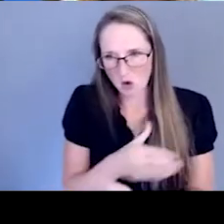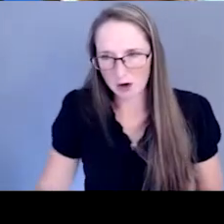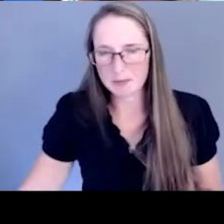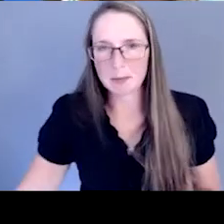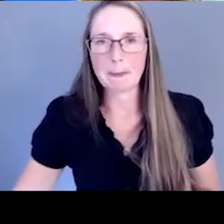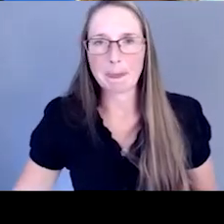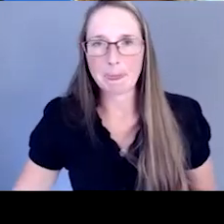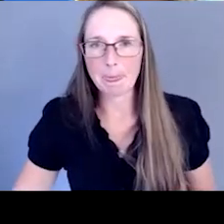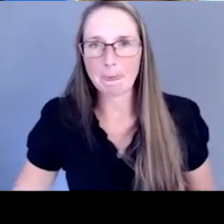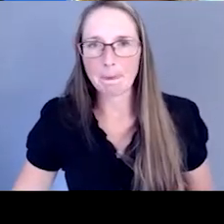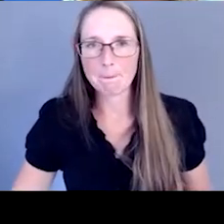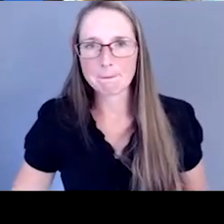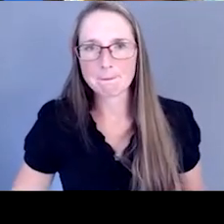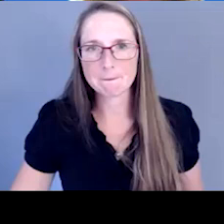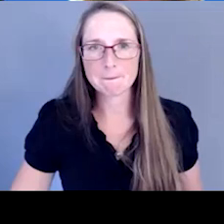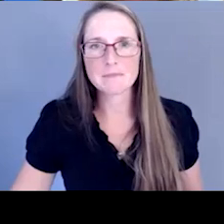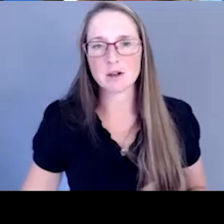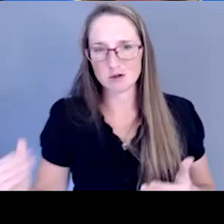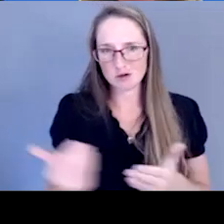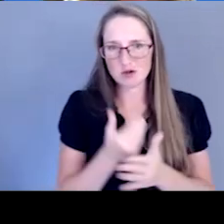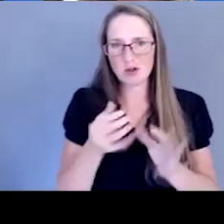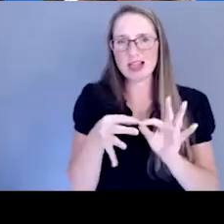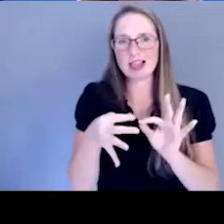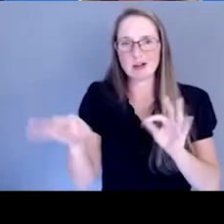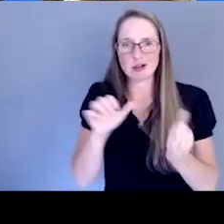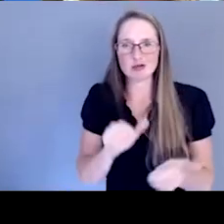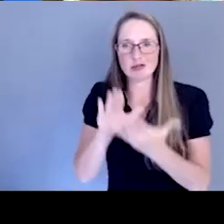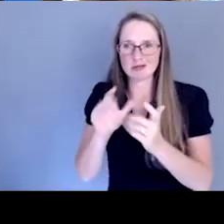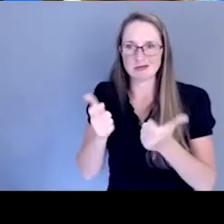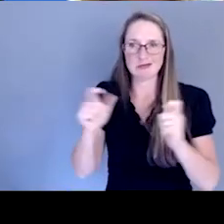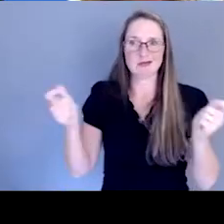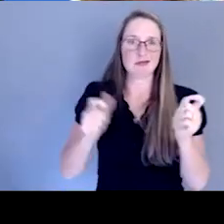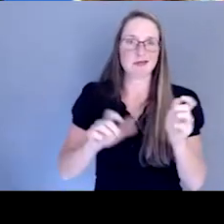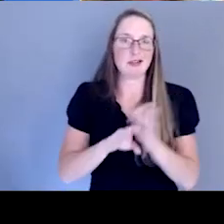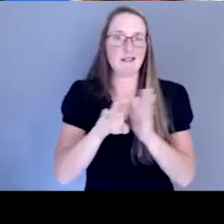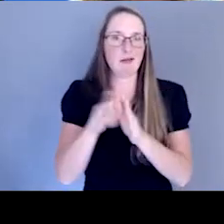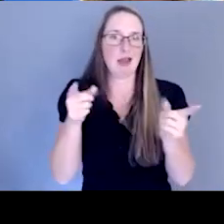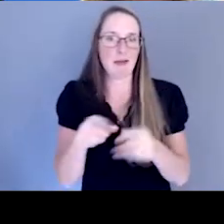there is new language that addresses the significant developments that occur between project reporting